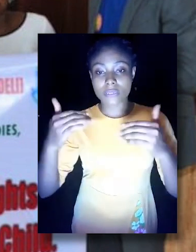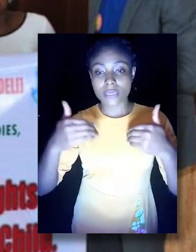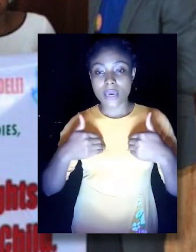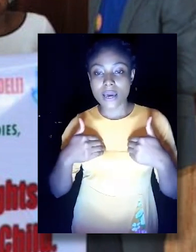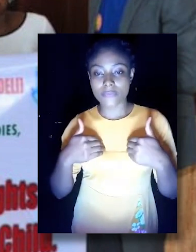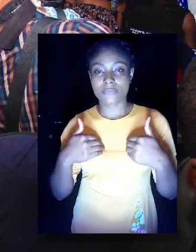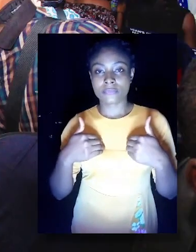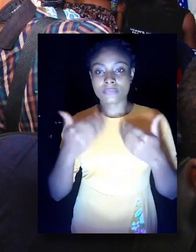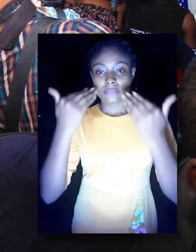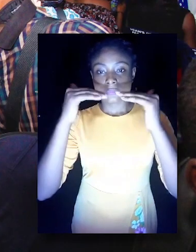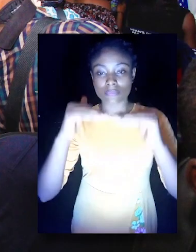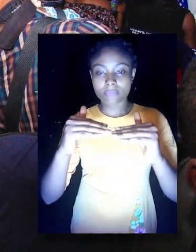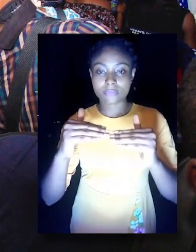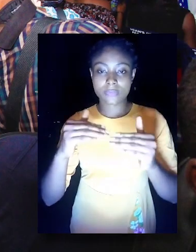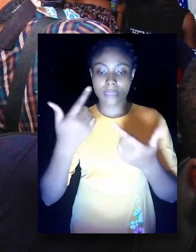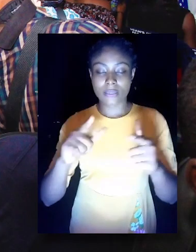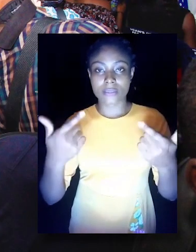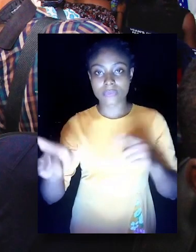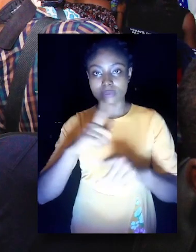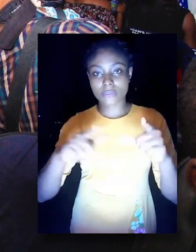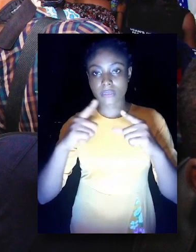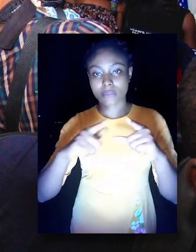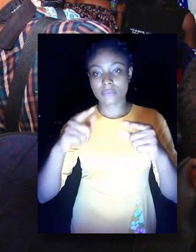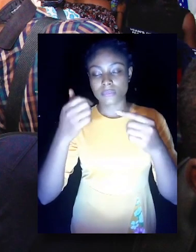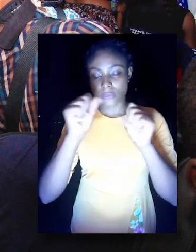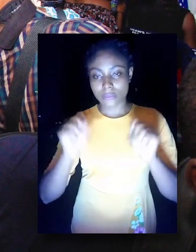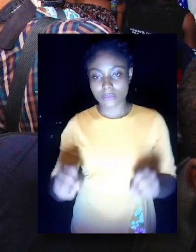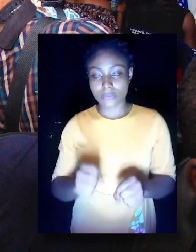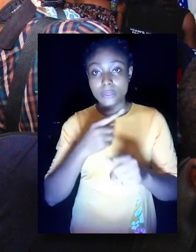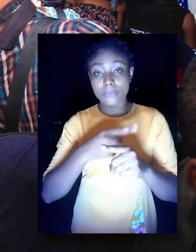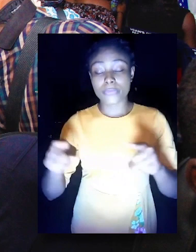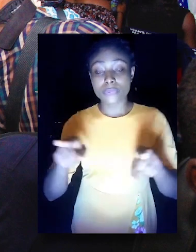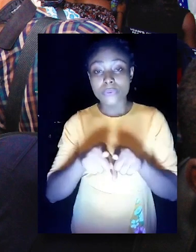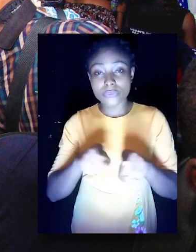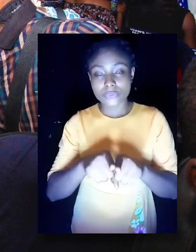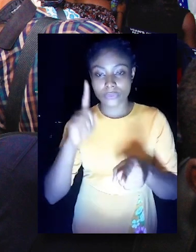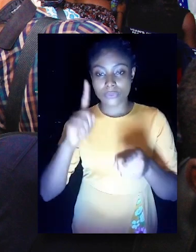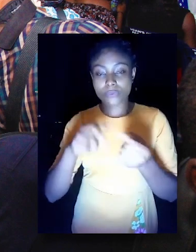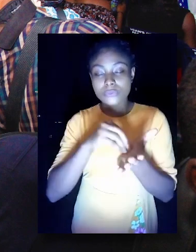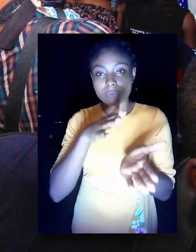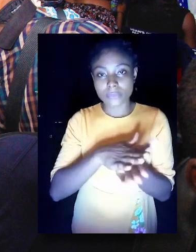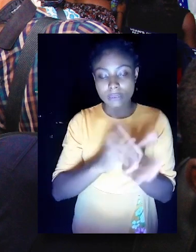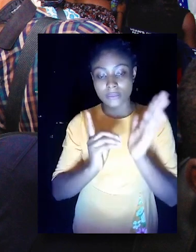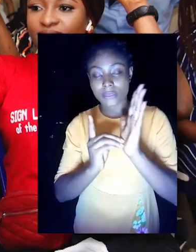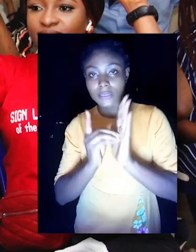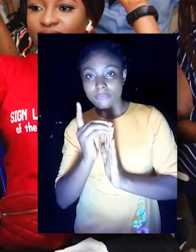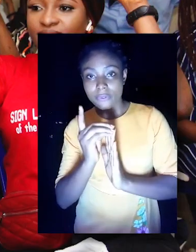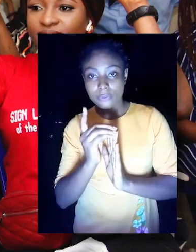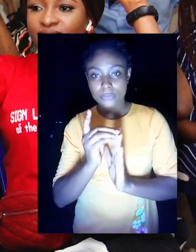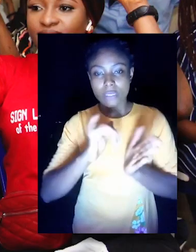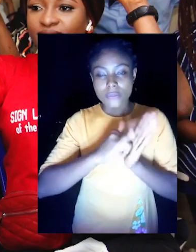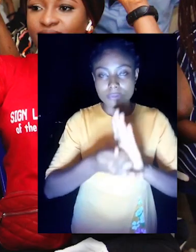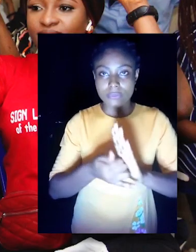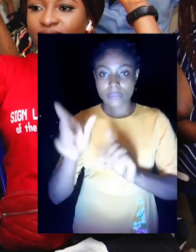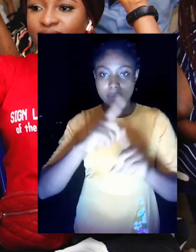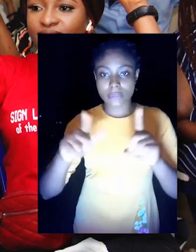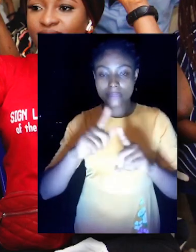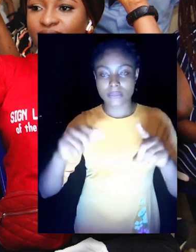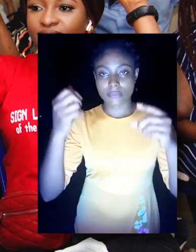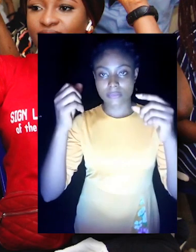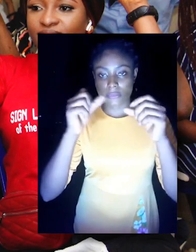have rich linguistic signing systems, but also to document and develop those signing